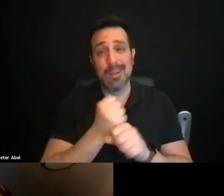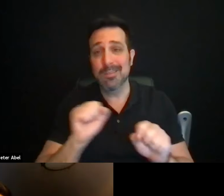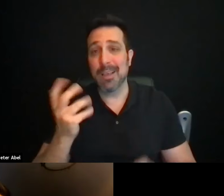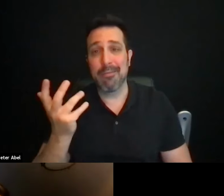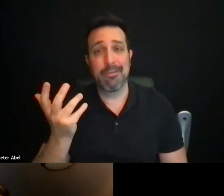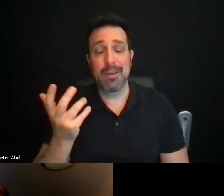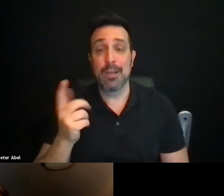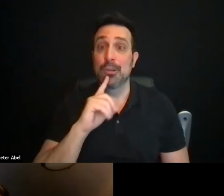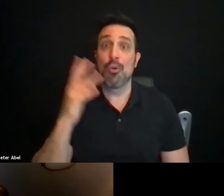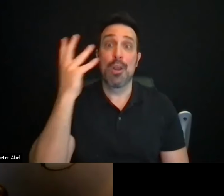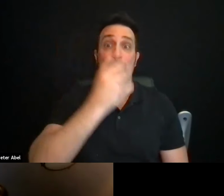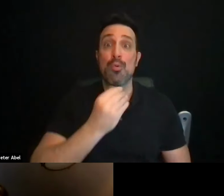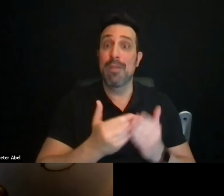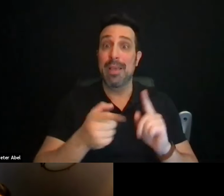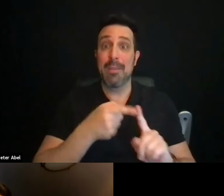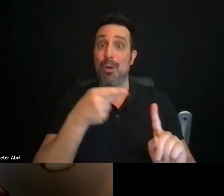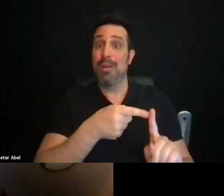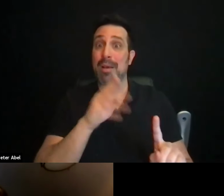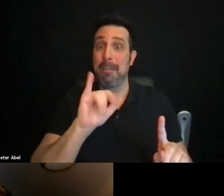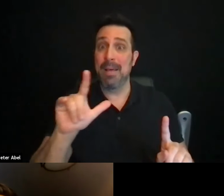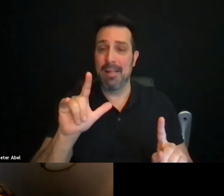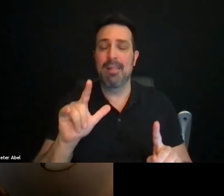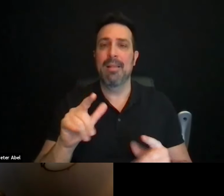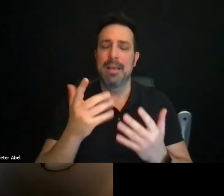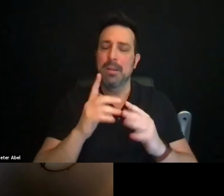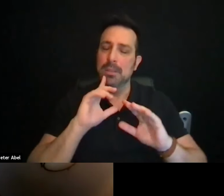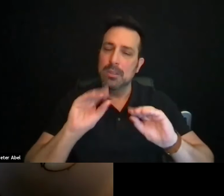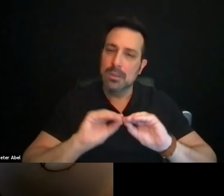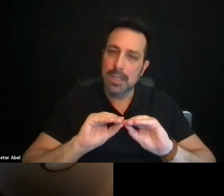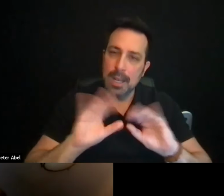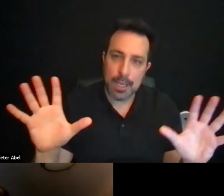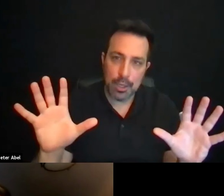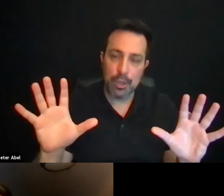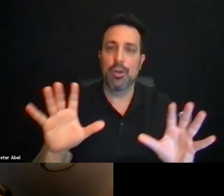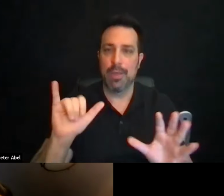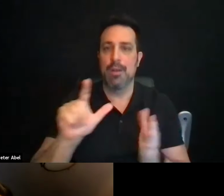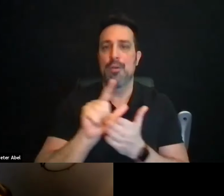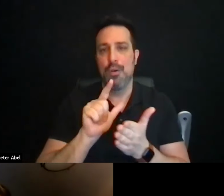I.C.E. after interacting with law enforcement. So clearly there's still loopholes and ways in which